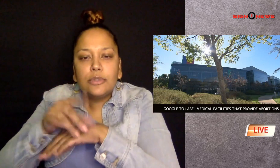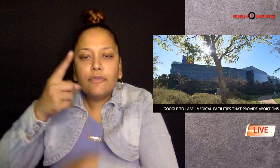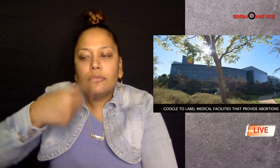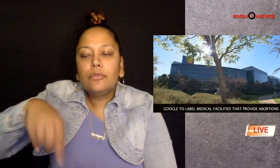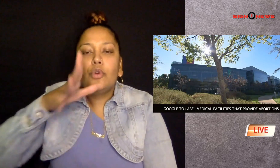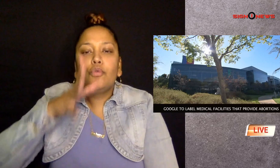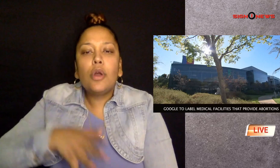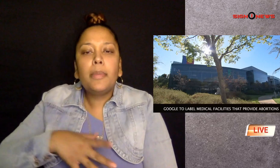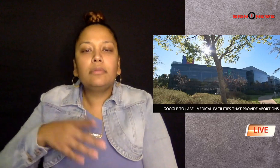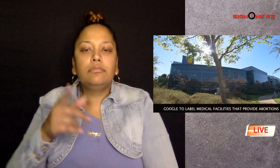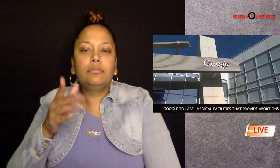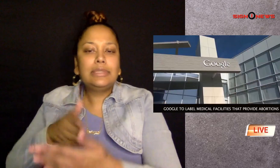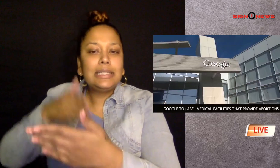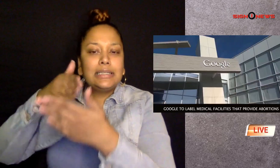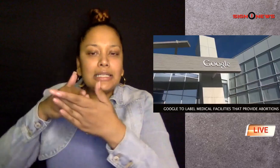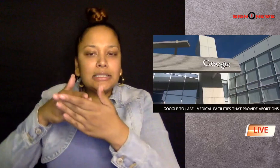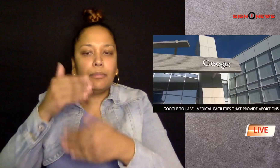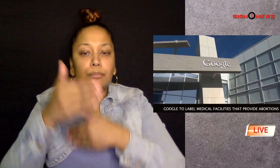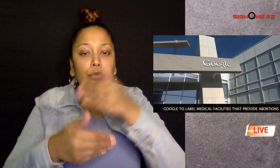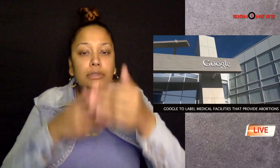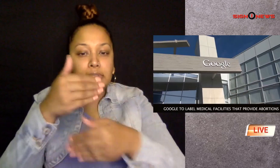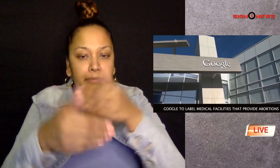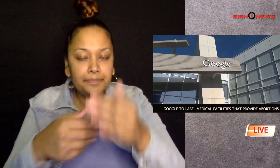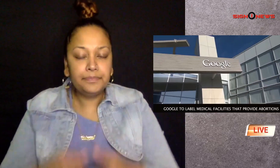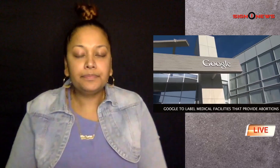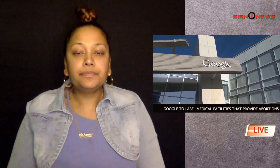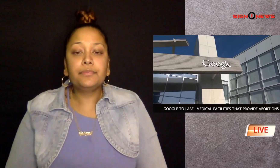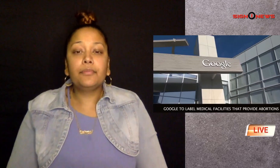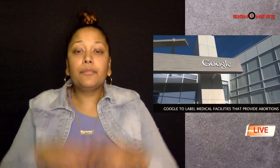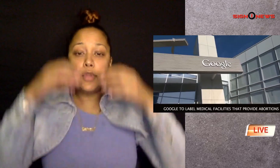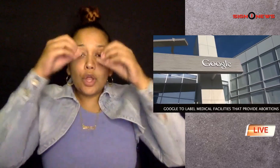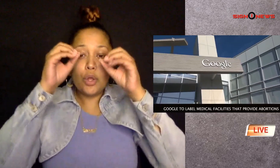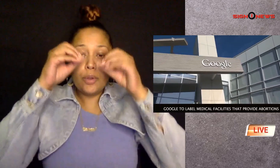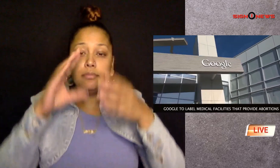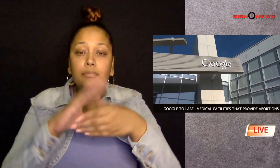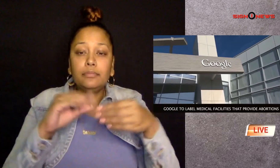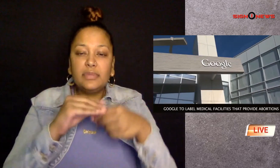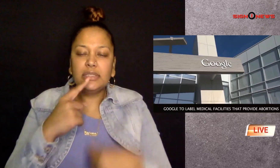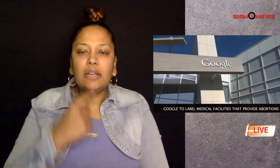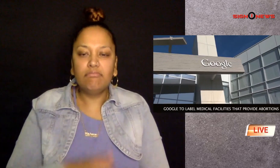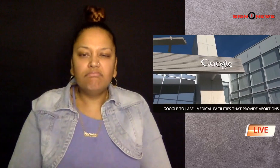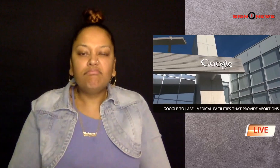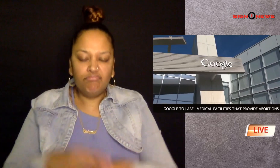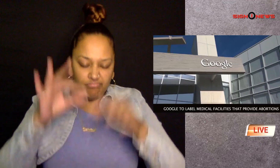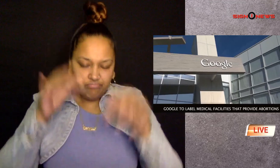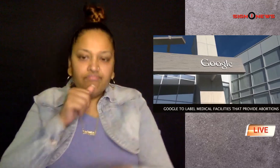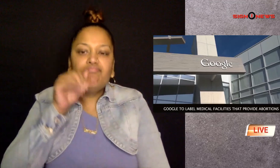many places that call themselves crisis pregnancy centers only counsel women about the procedure